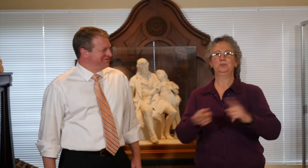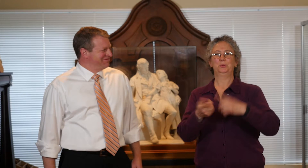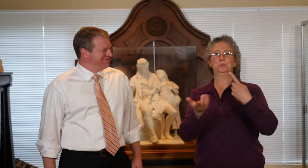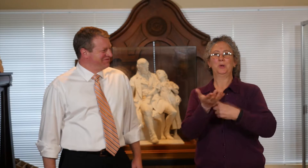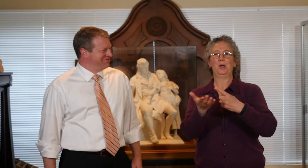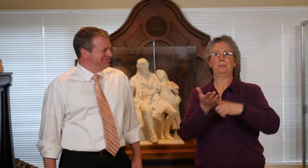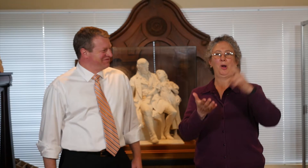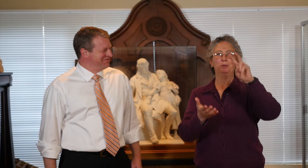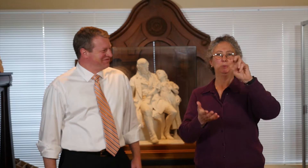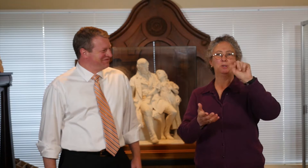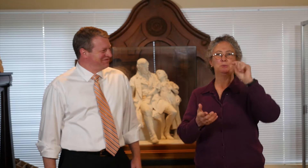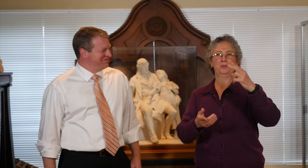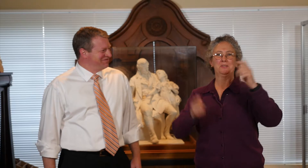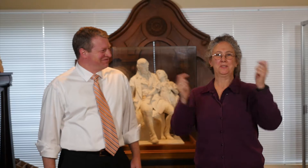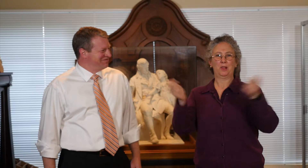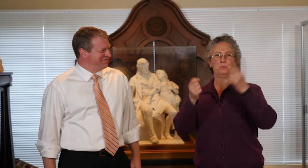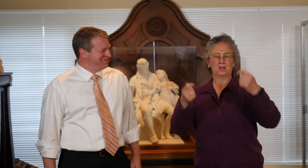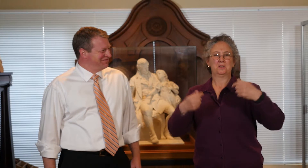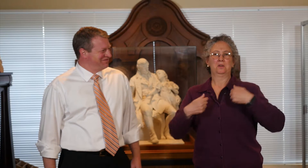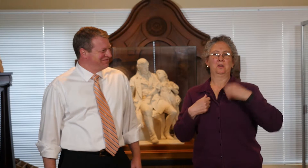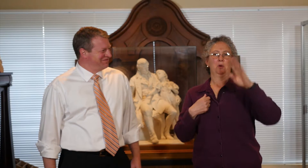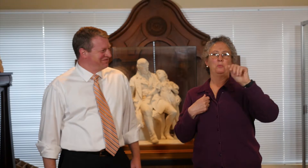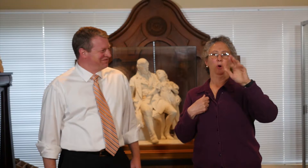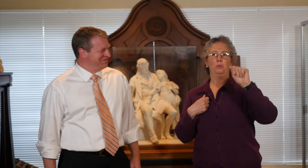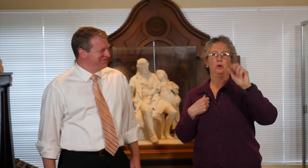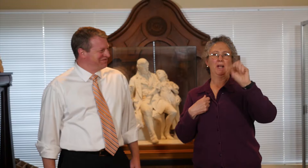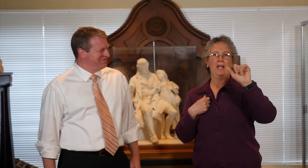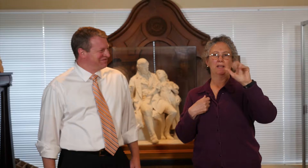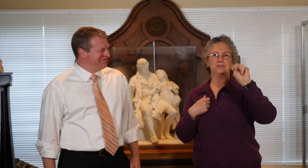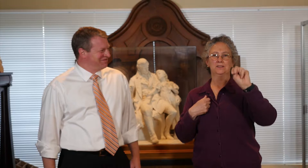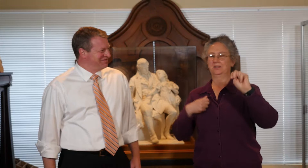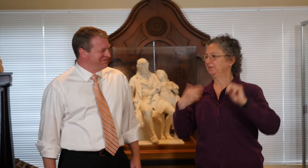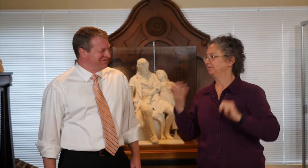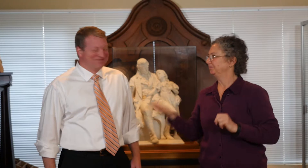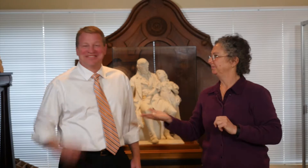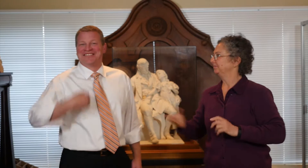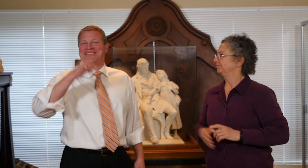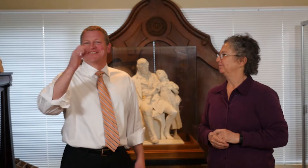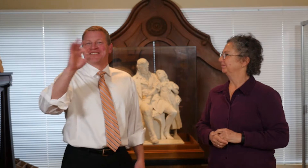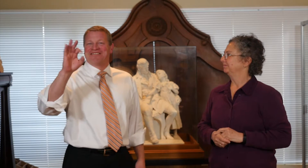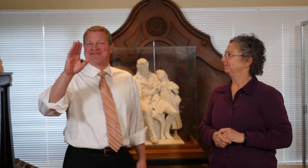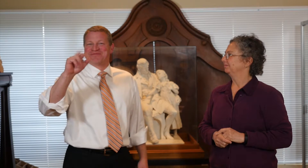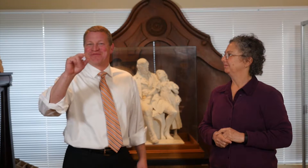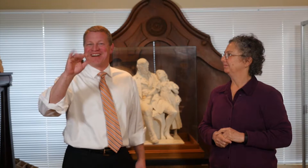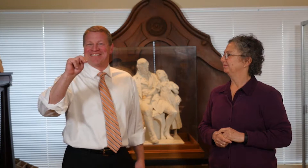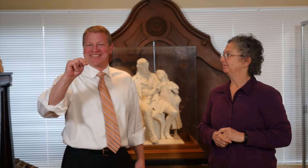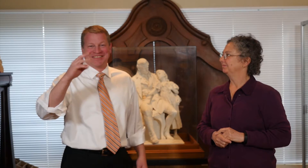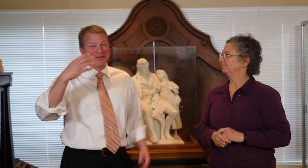Greetings! We're here to talk about the 200th celebration. I'm Barbara Cassin. I'm Jeff